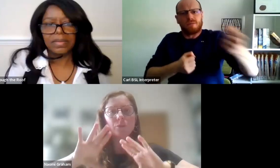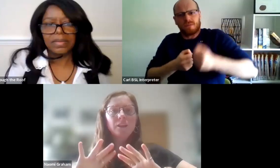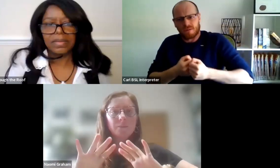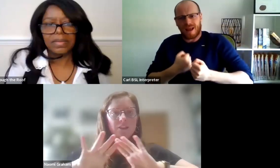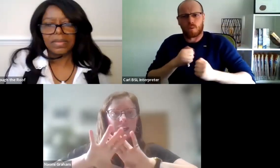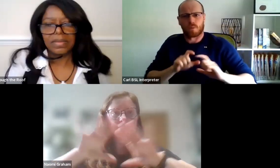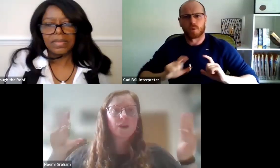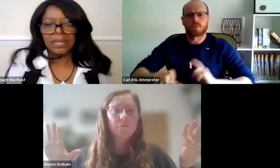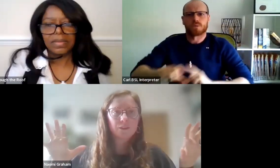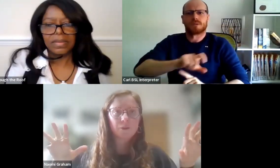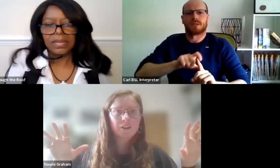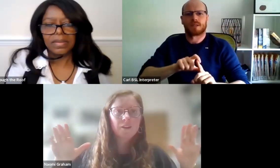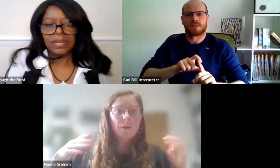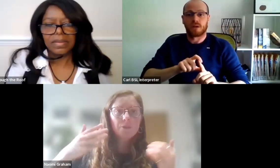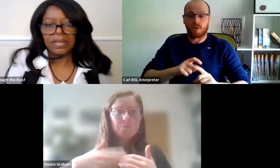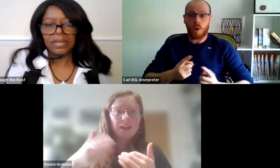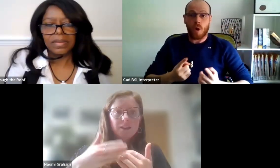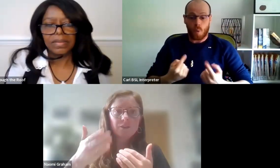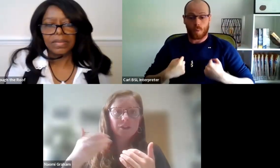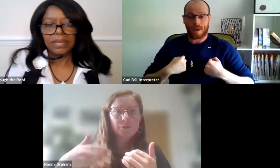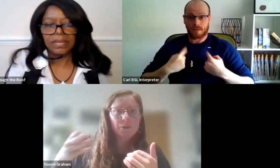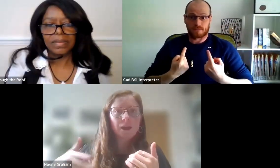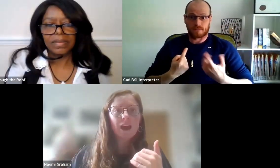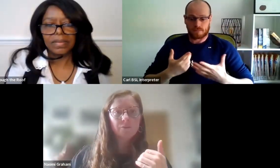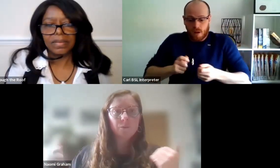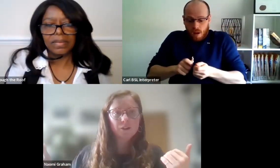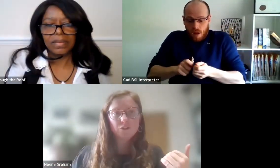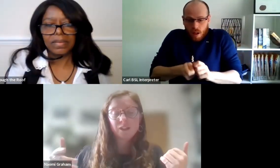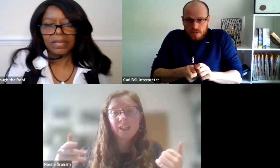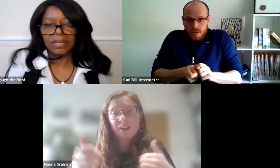if we can make changes for everyone, that makes a difference for the way that everyone can join in,